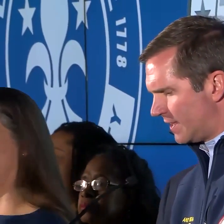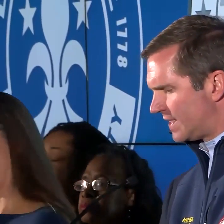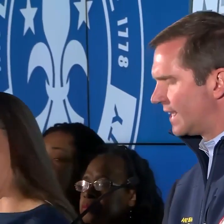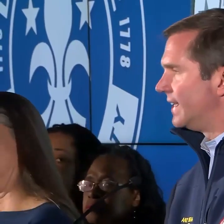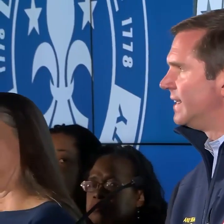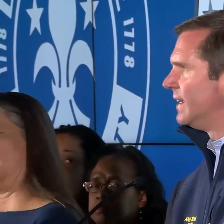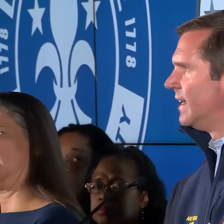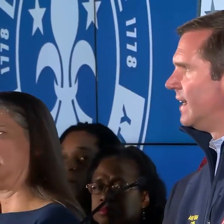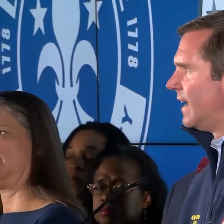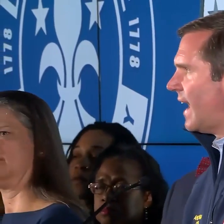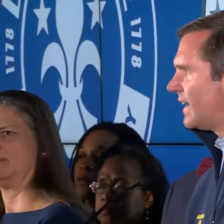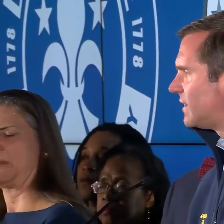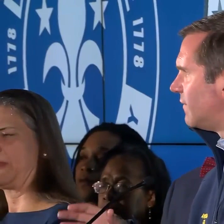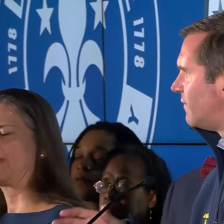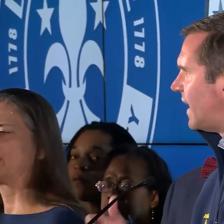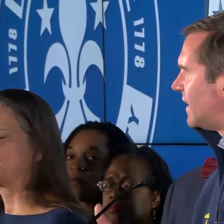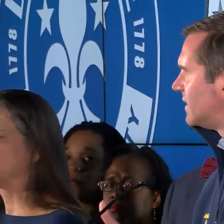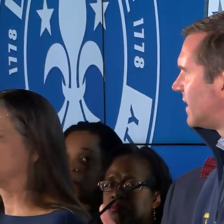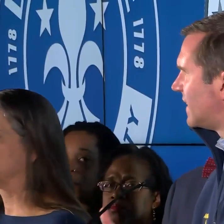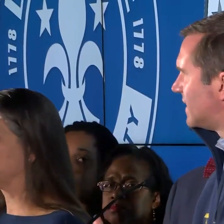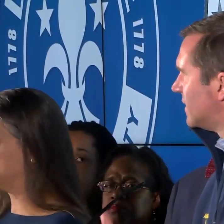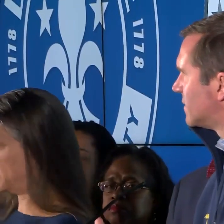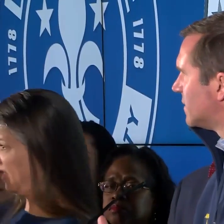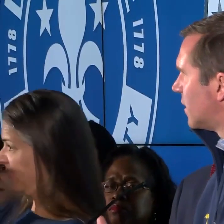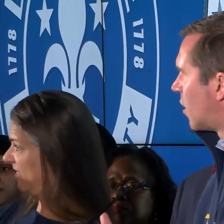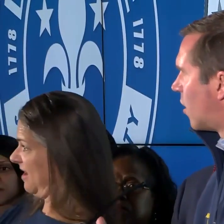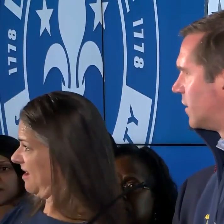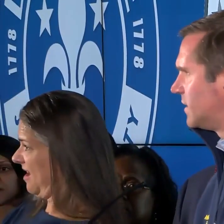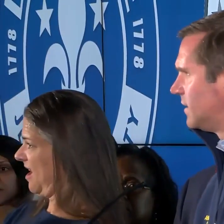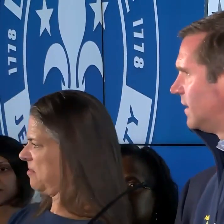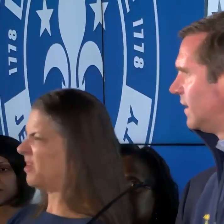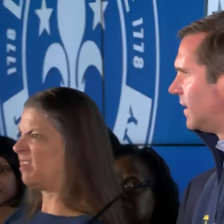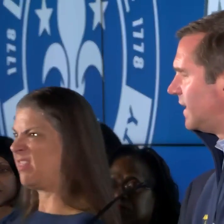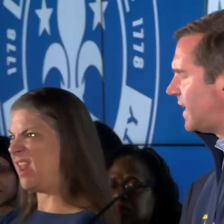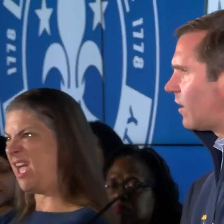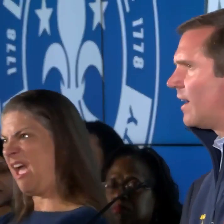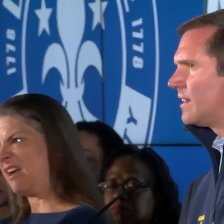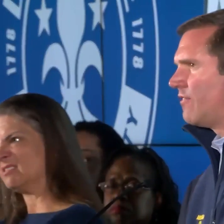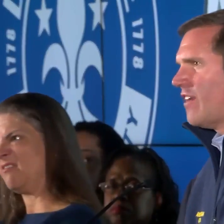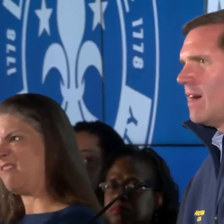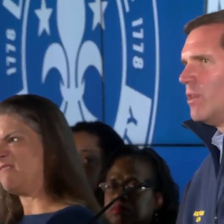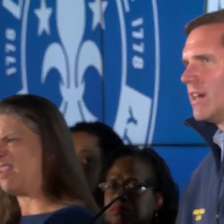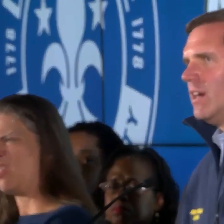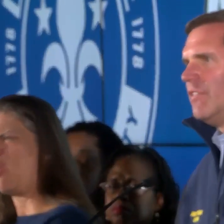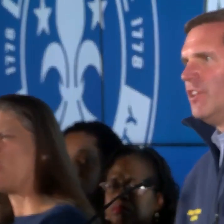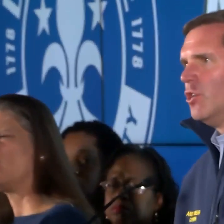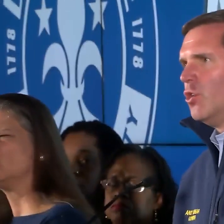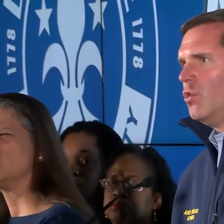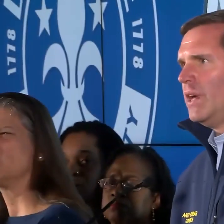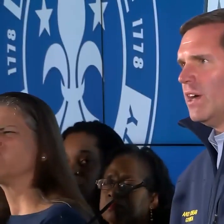Kentucky acts of violence like this hurt. They tear at the fabric of who we